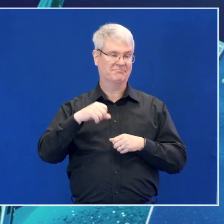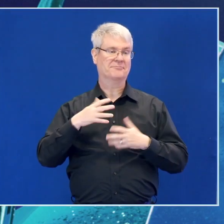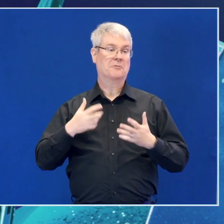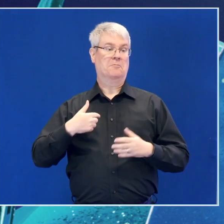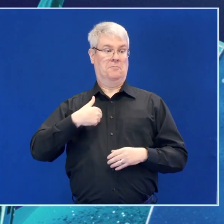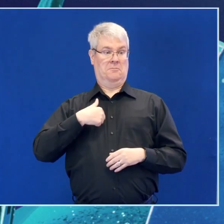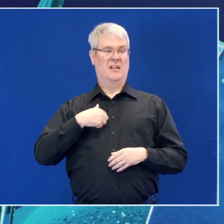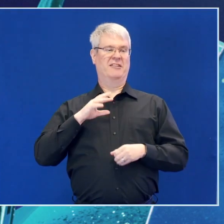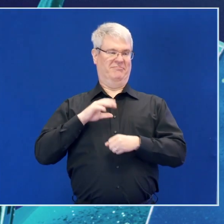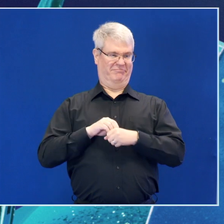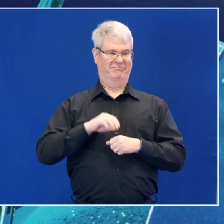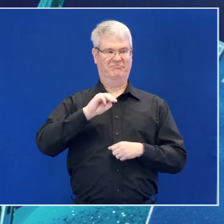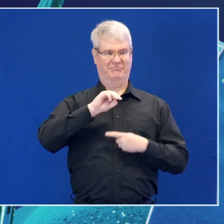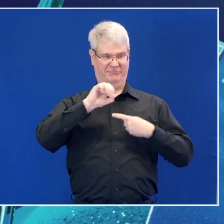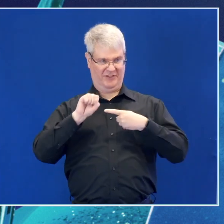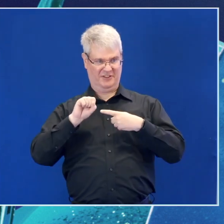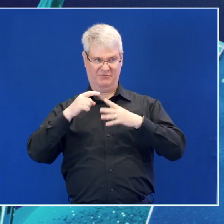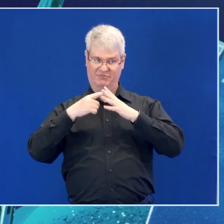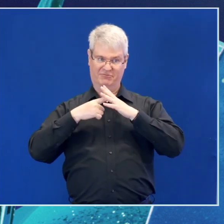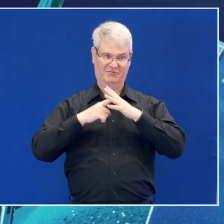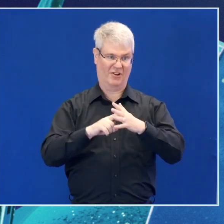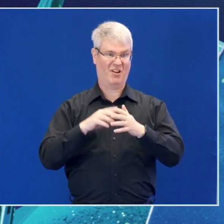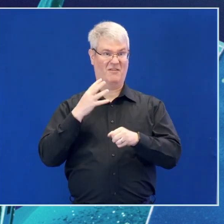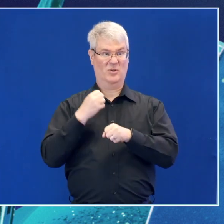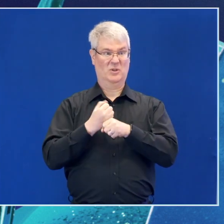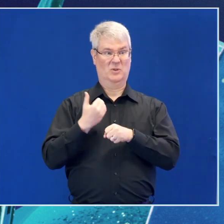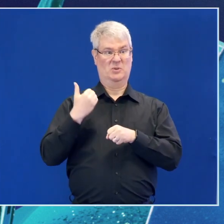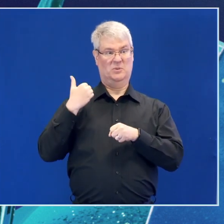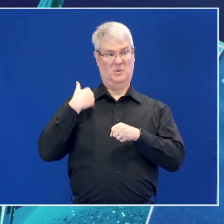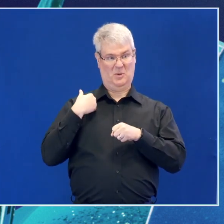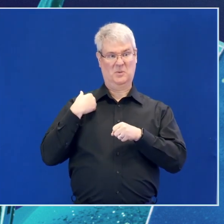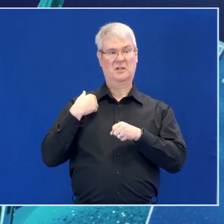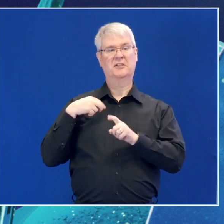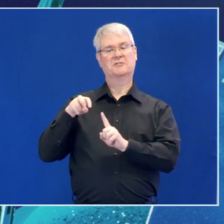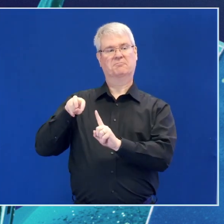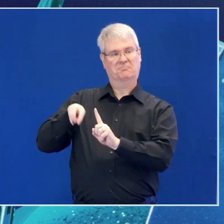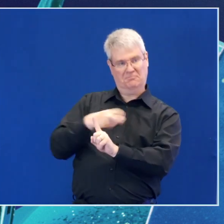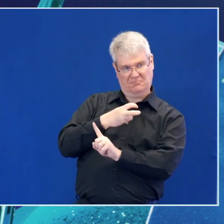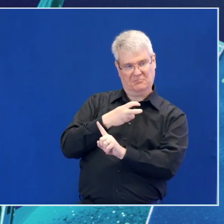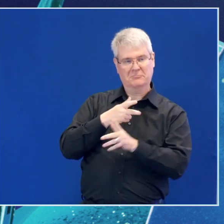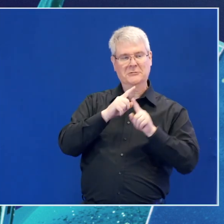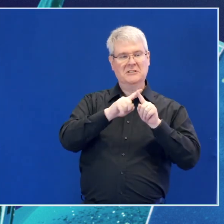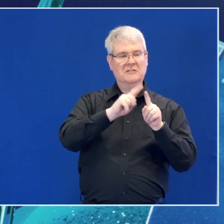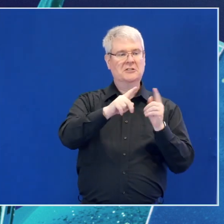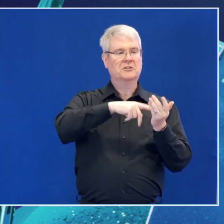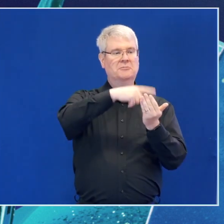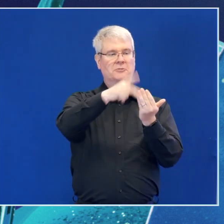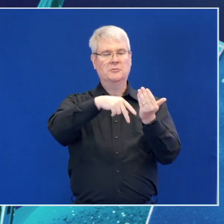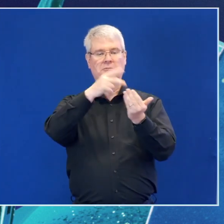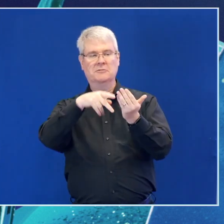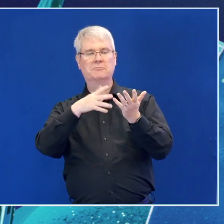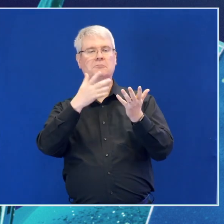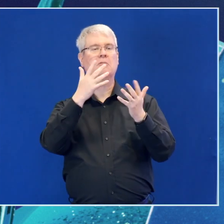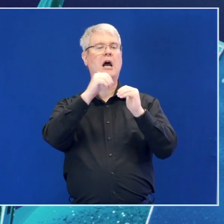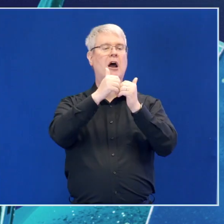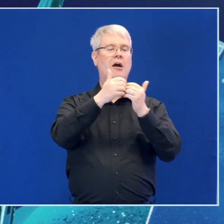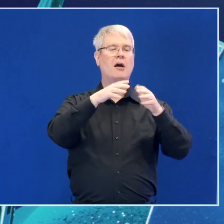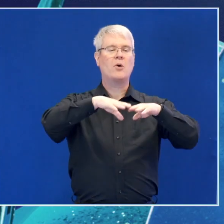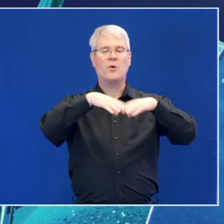about four years ago in a number of programs we have that are available for people to work with and spend time in.